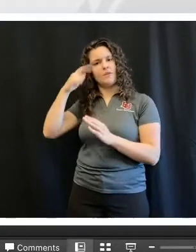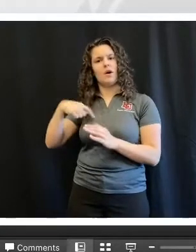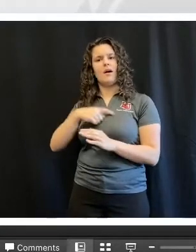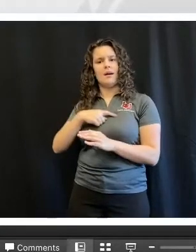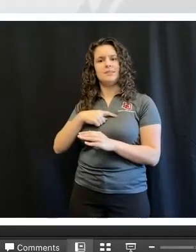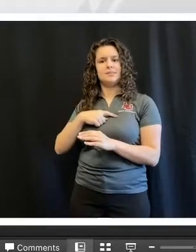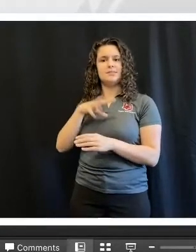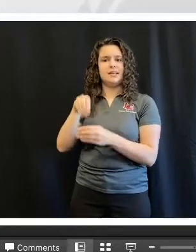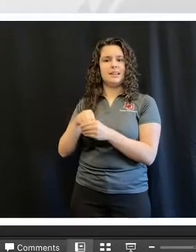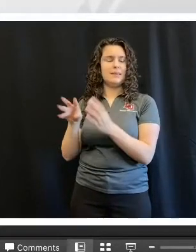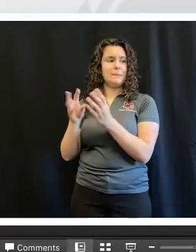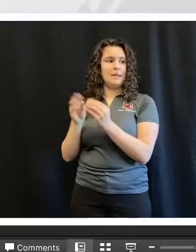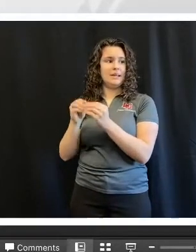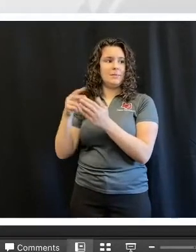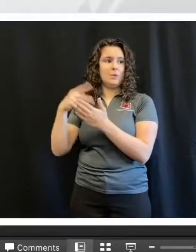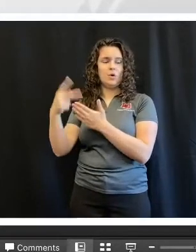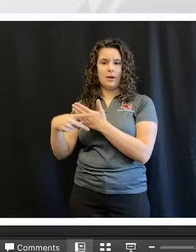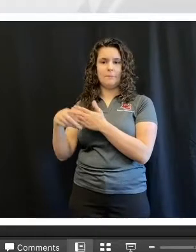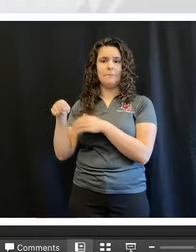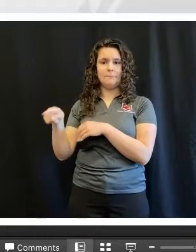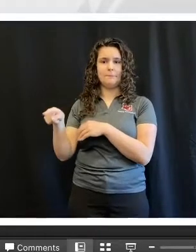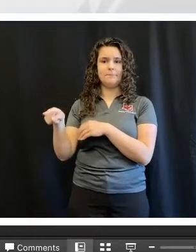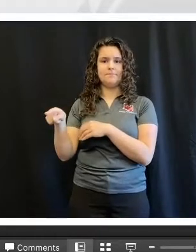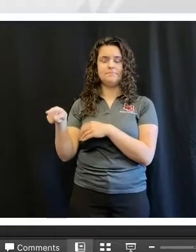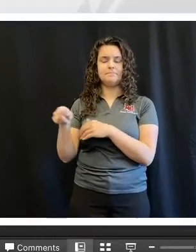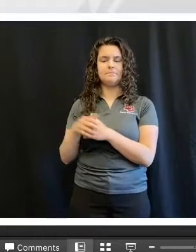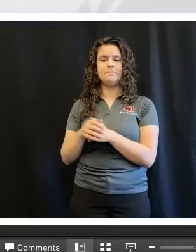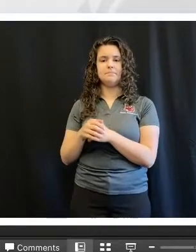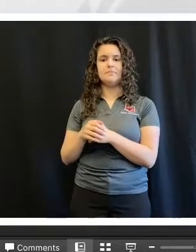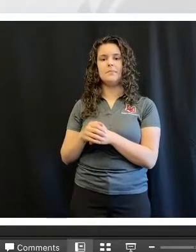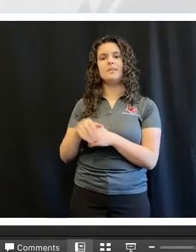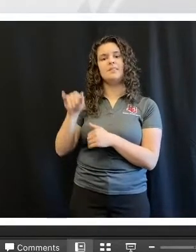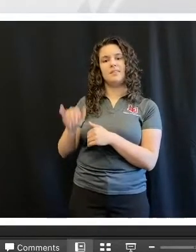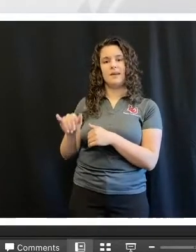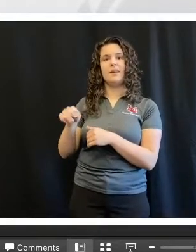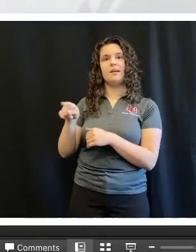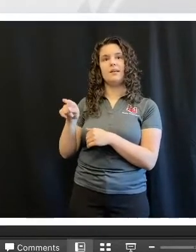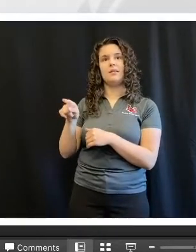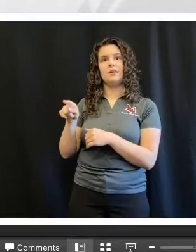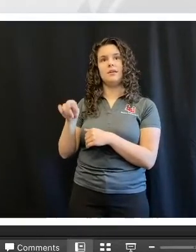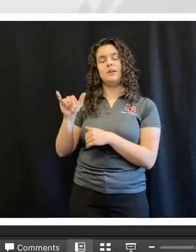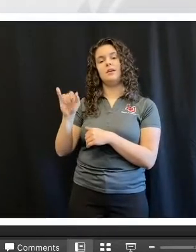And Bryan ISD and Barbara Ybarra, Dr. Ybarra, did an amazing job.